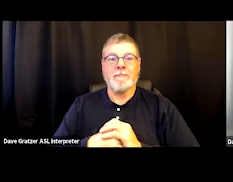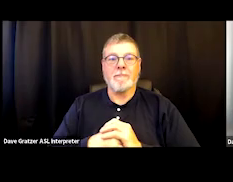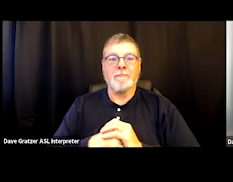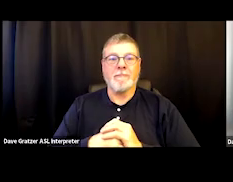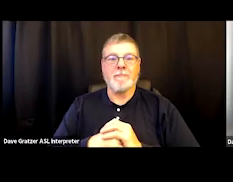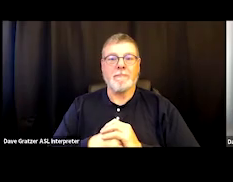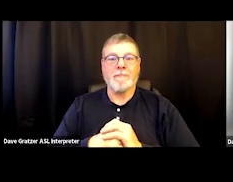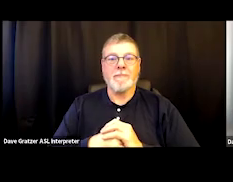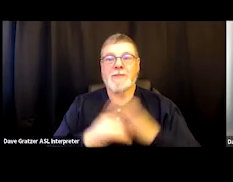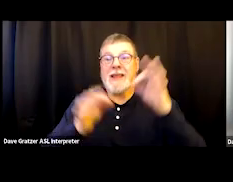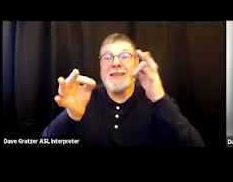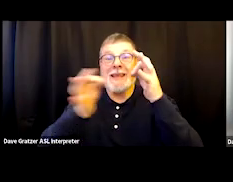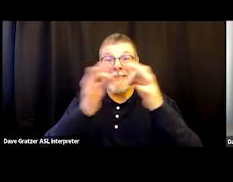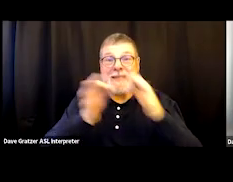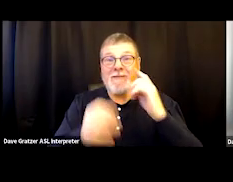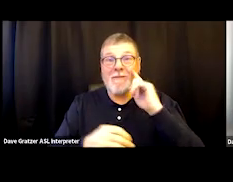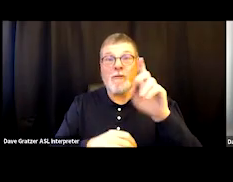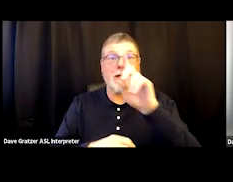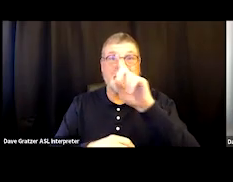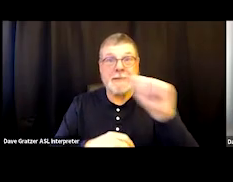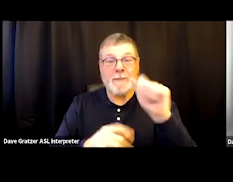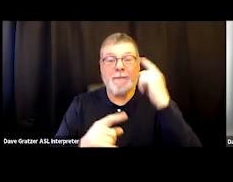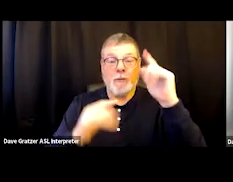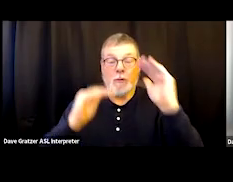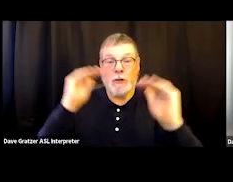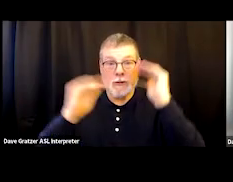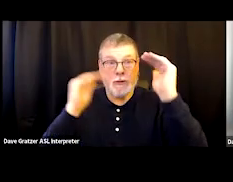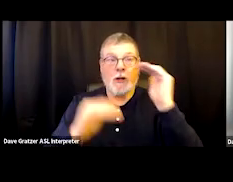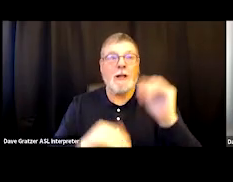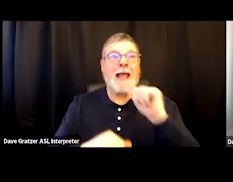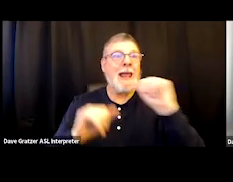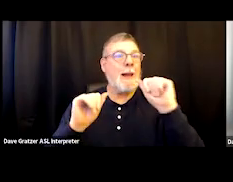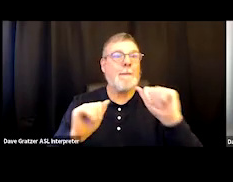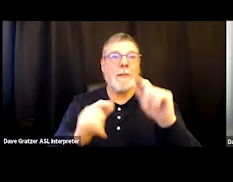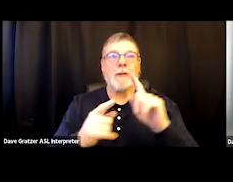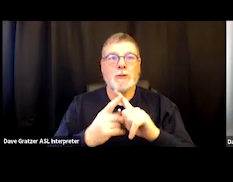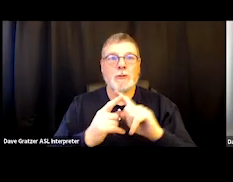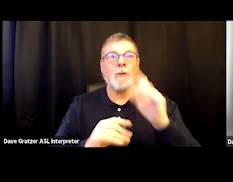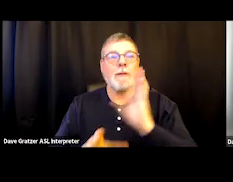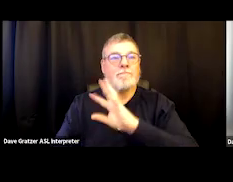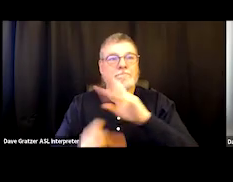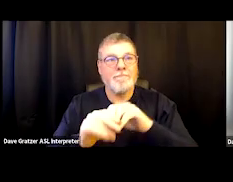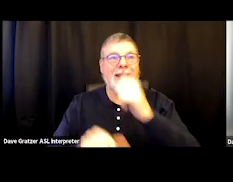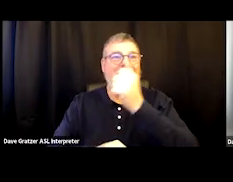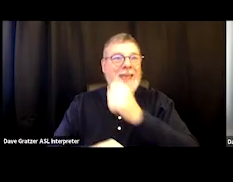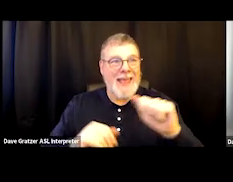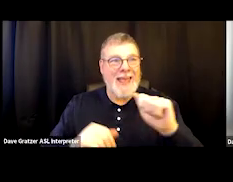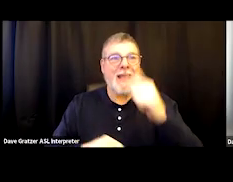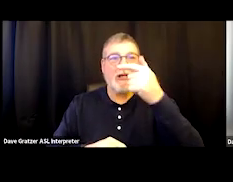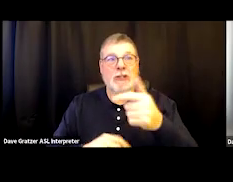So the definition of disability for adults is the inability to engage in any substantial gainful activity,